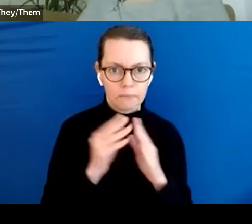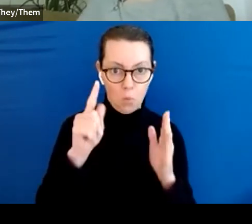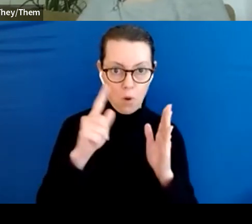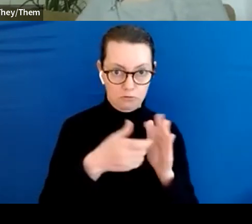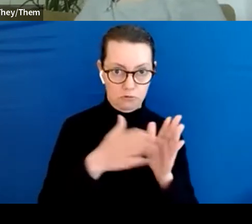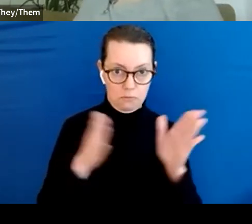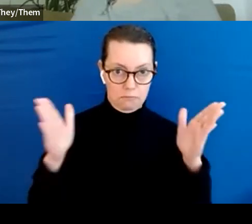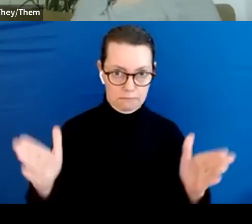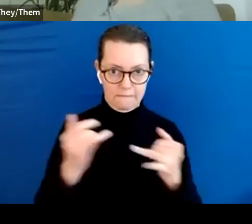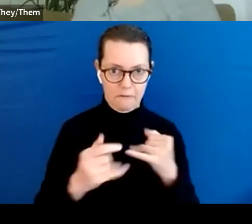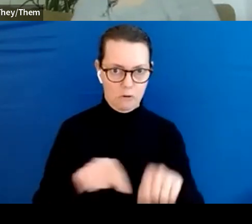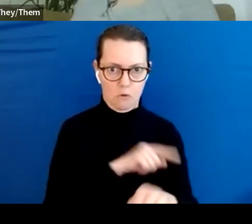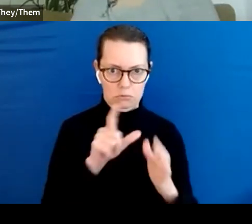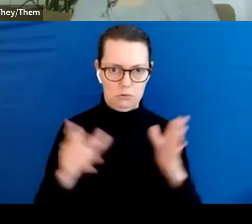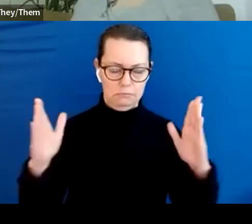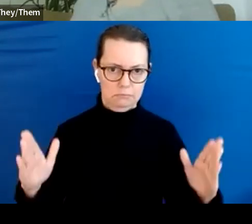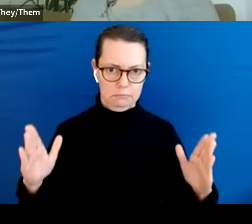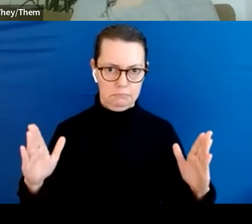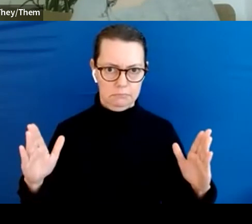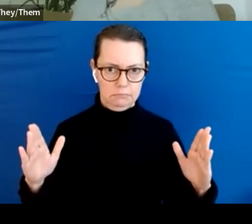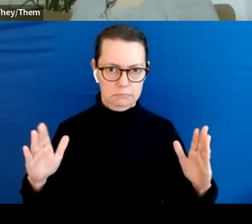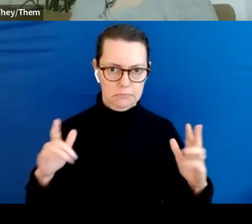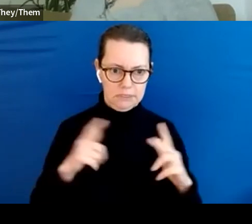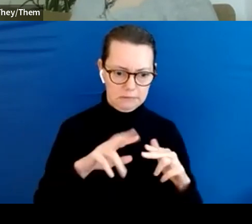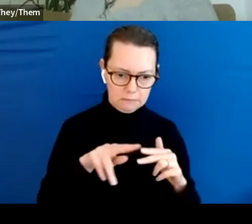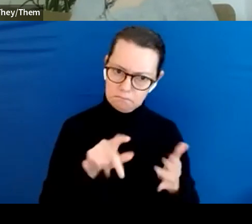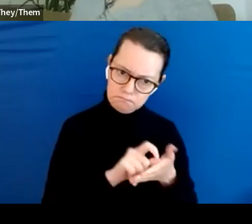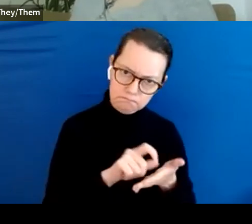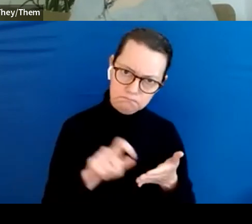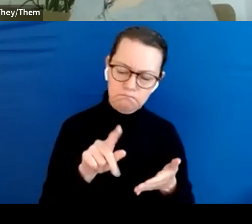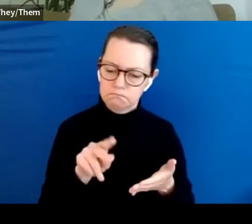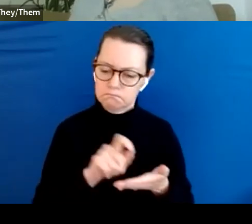So, if the family member is able to keep that record.